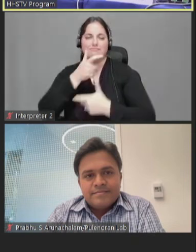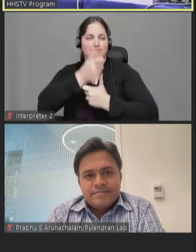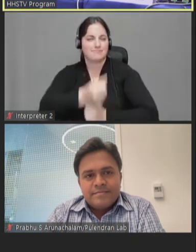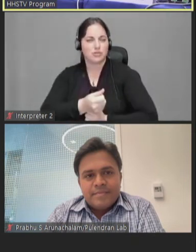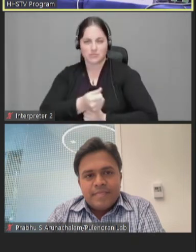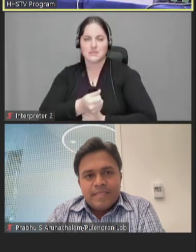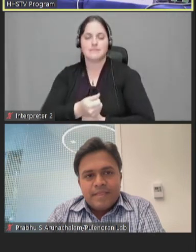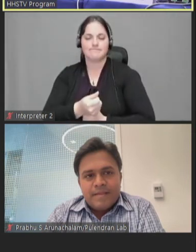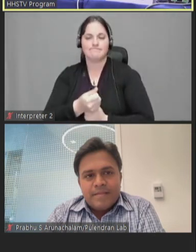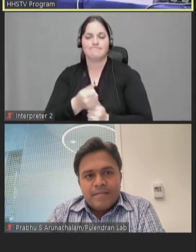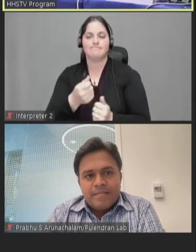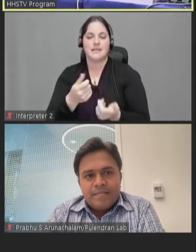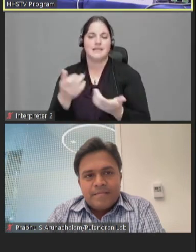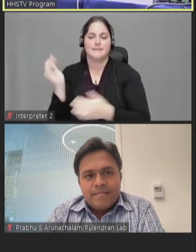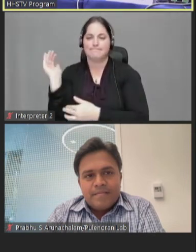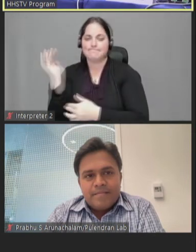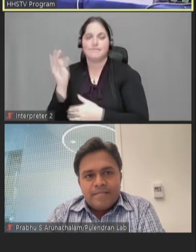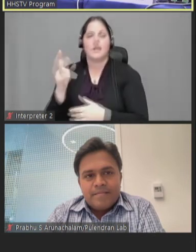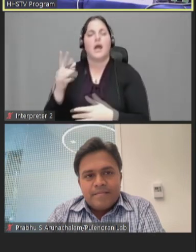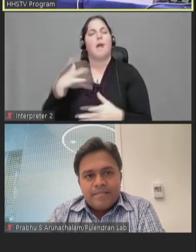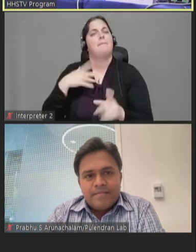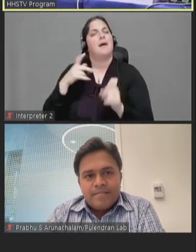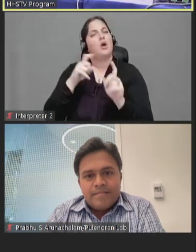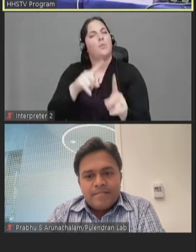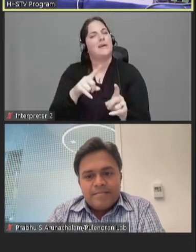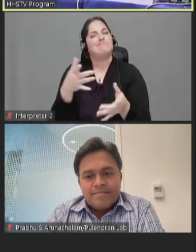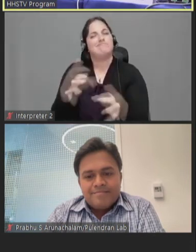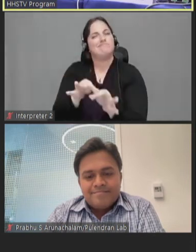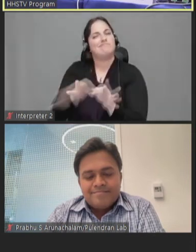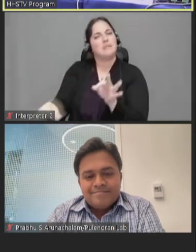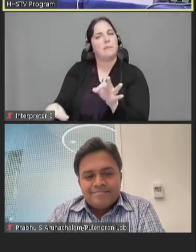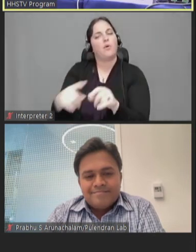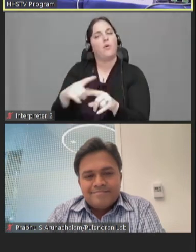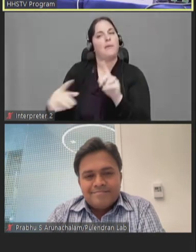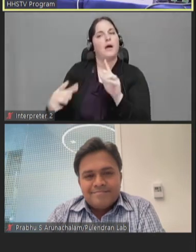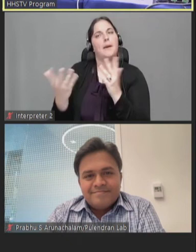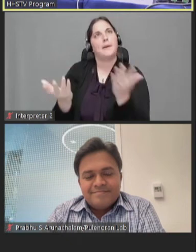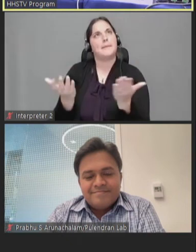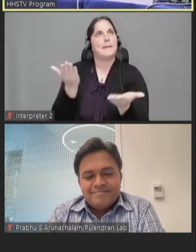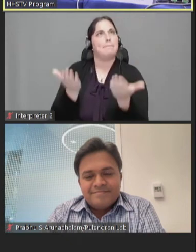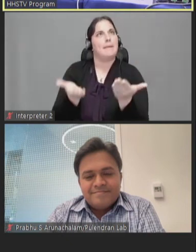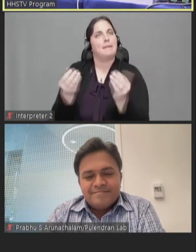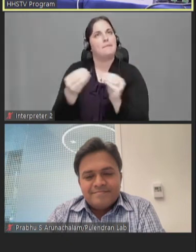I guess my question is relatively simple, but maybe directed against all three of you.